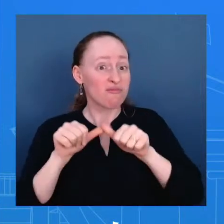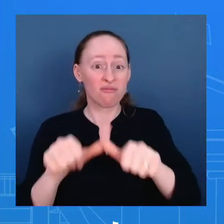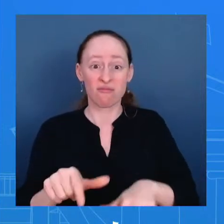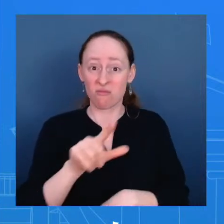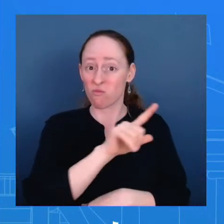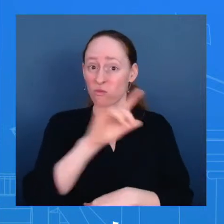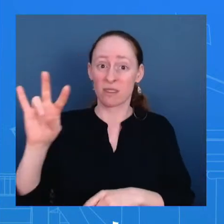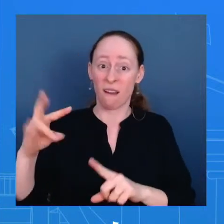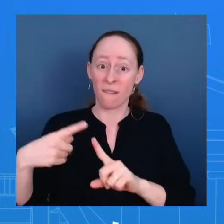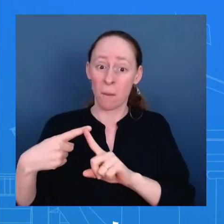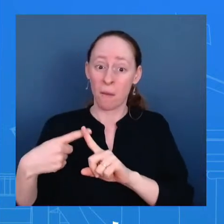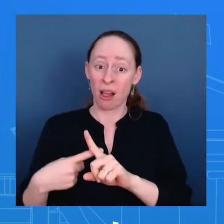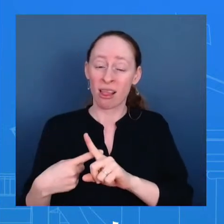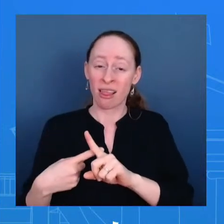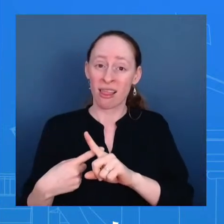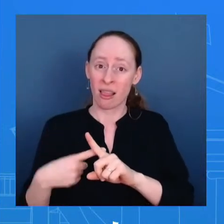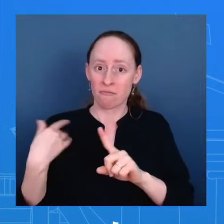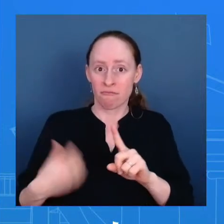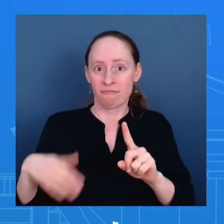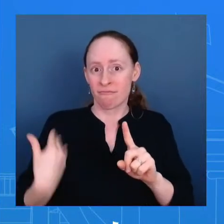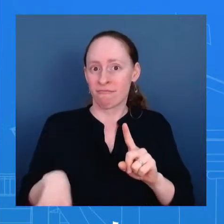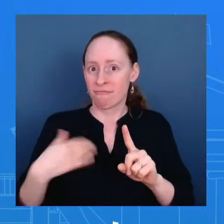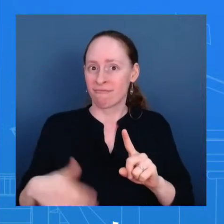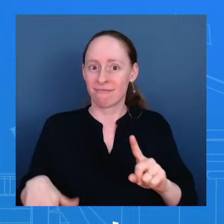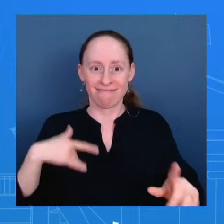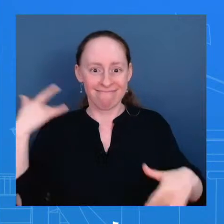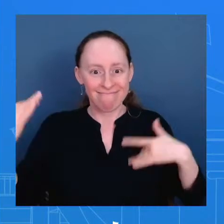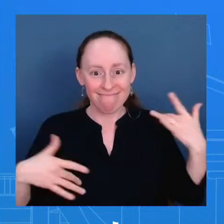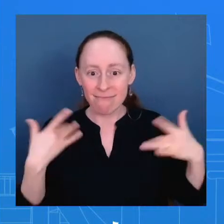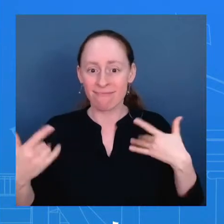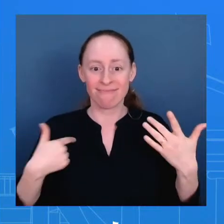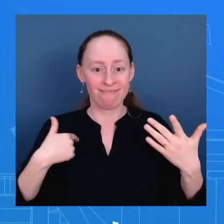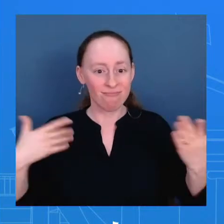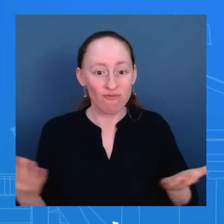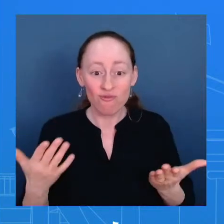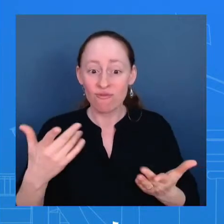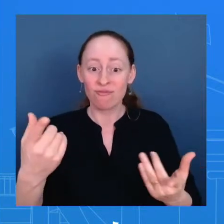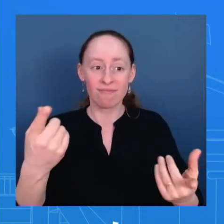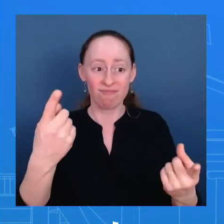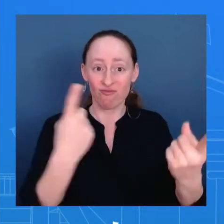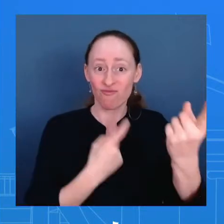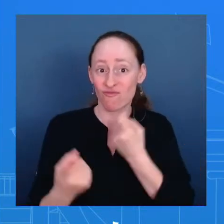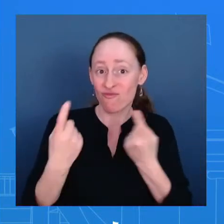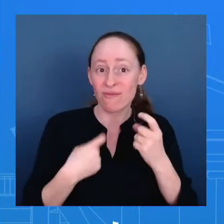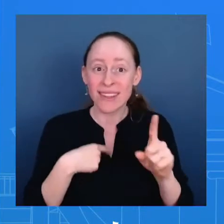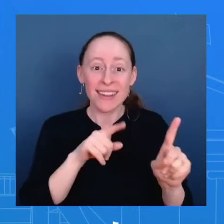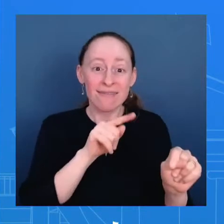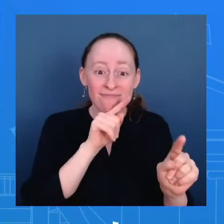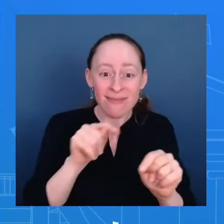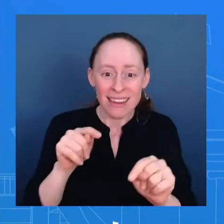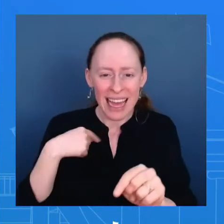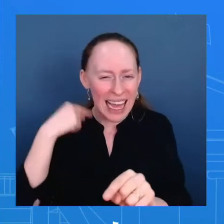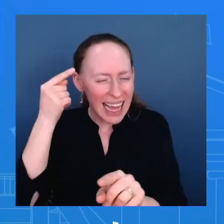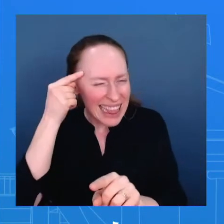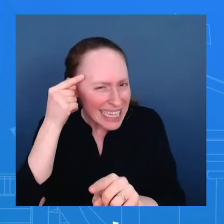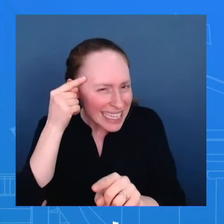More than happy to take your questions, I think. Ms. Jean-Pierre: Go ahead, Selina. The Press: Thank you so much for being here.